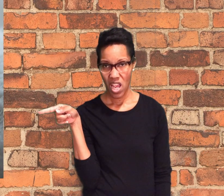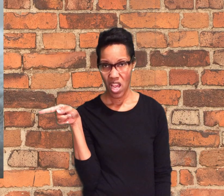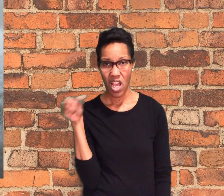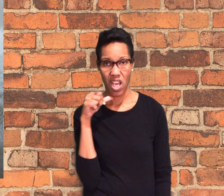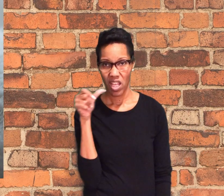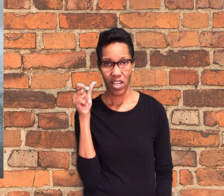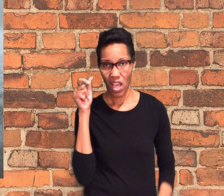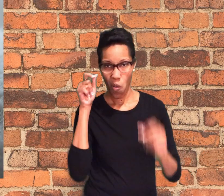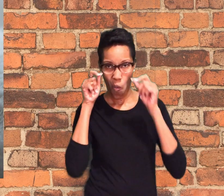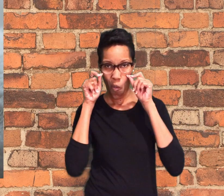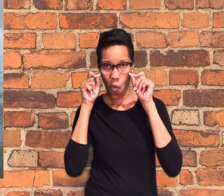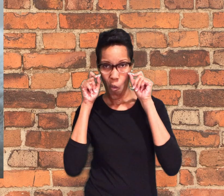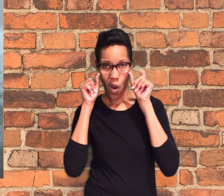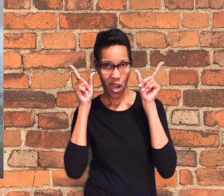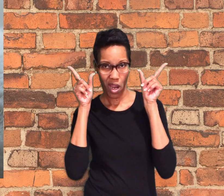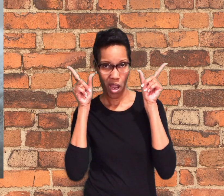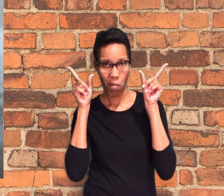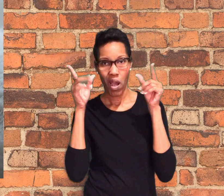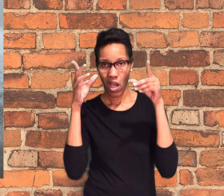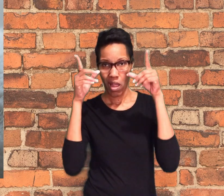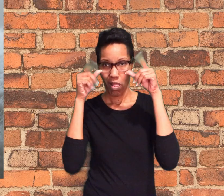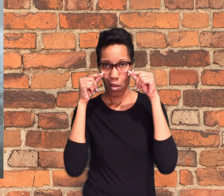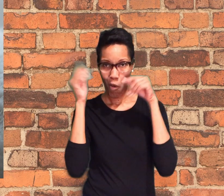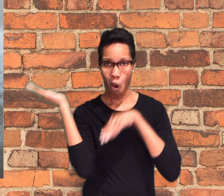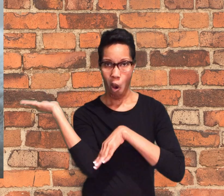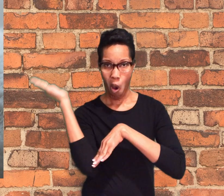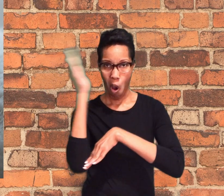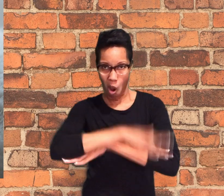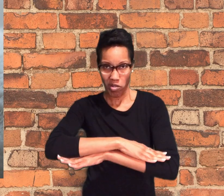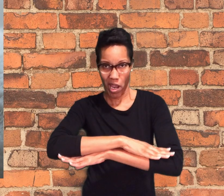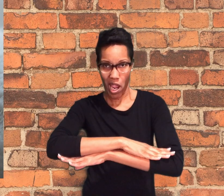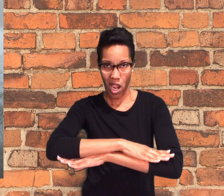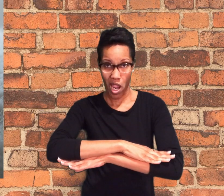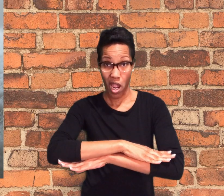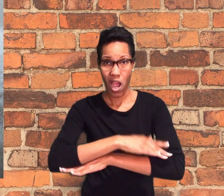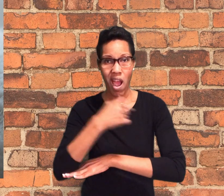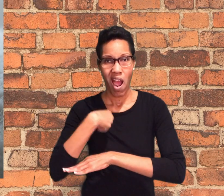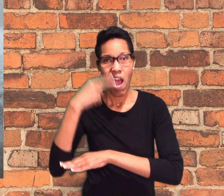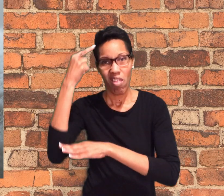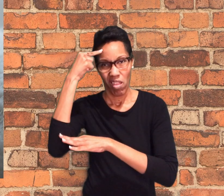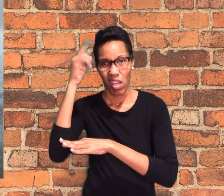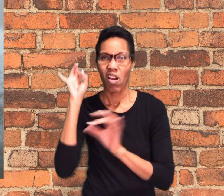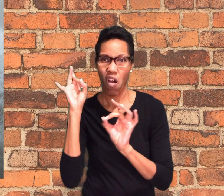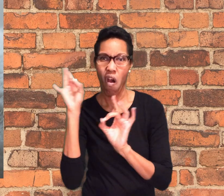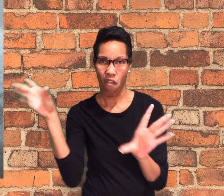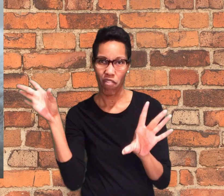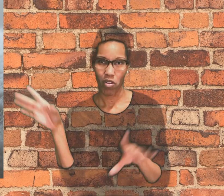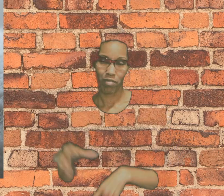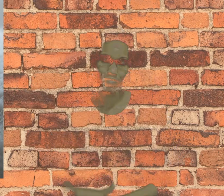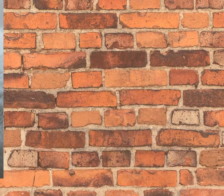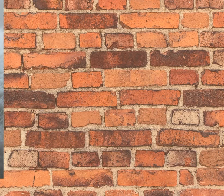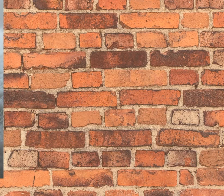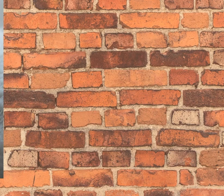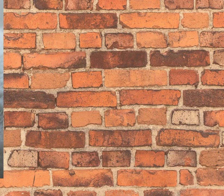I don't even wake up let's keep my eyes shut all day I think it's awful